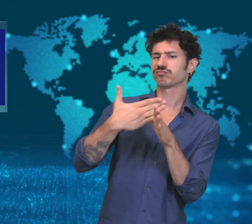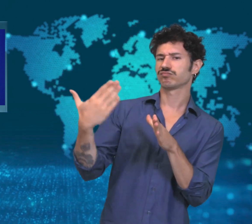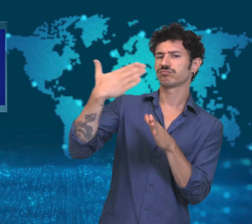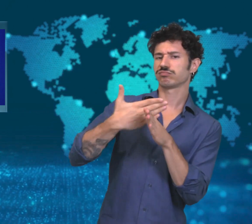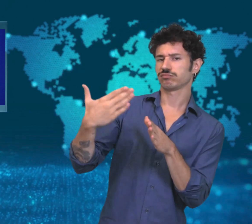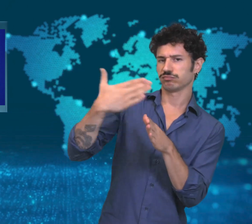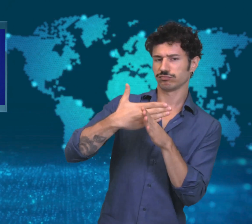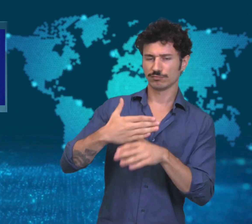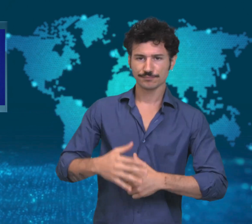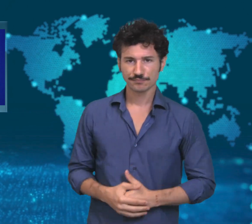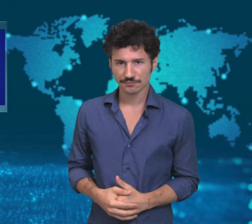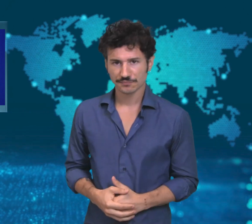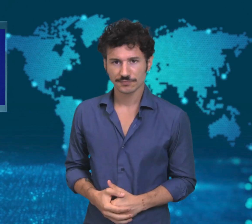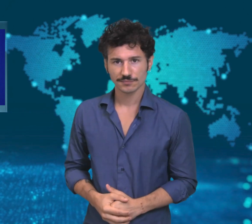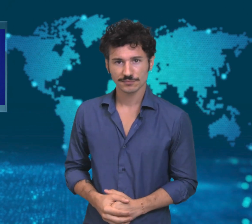in Chinese affairs.